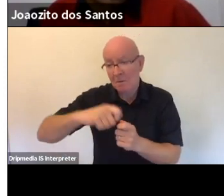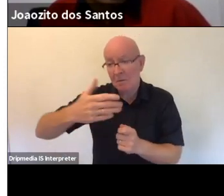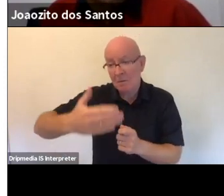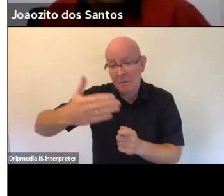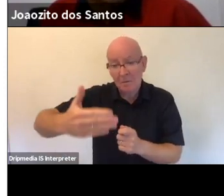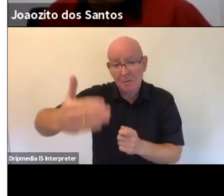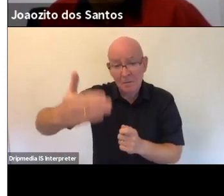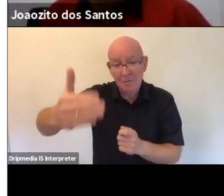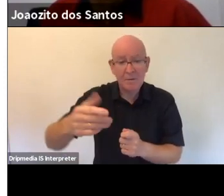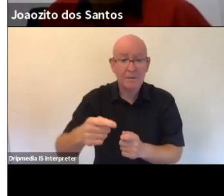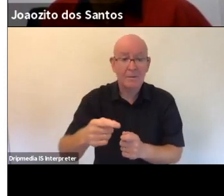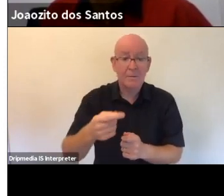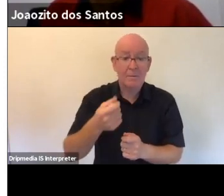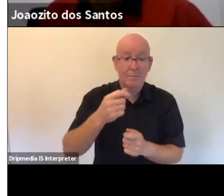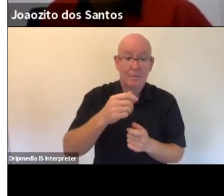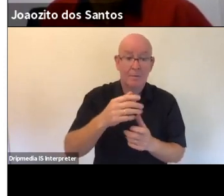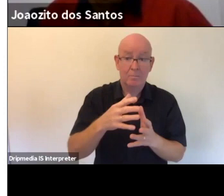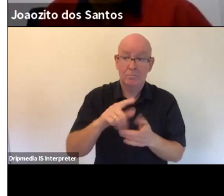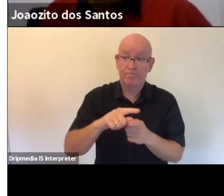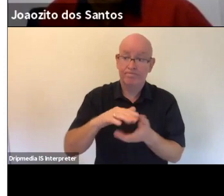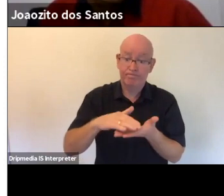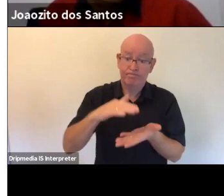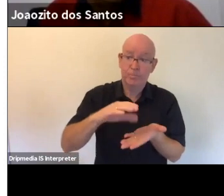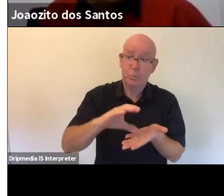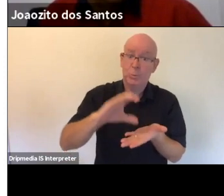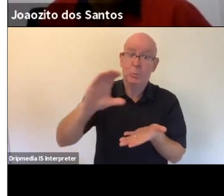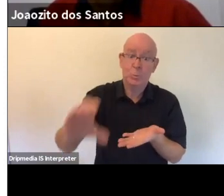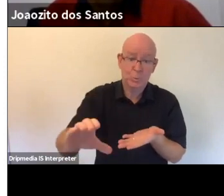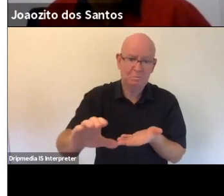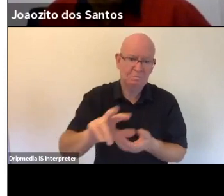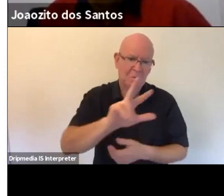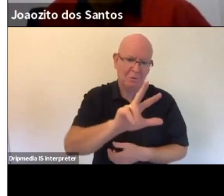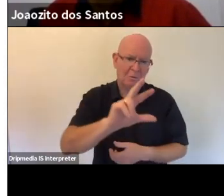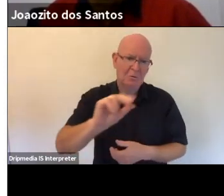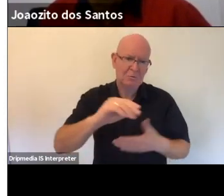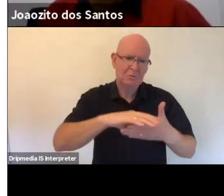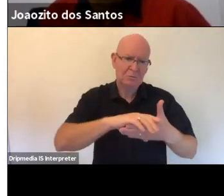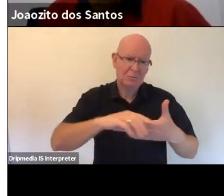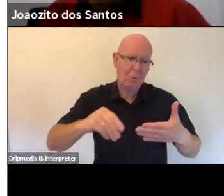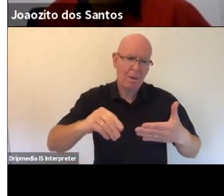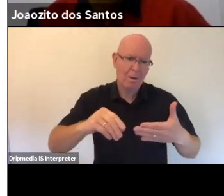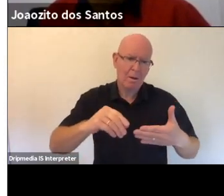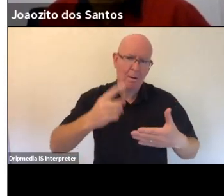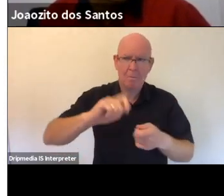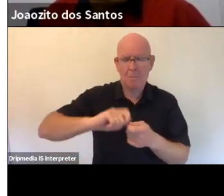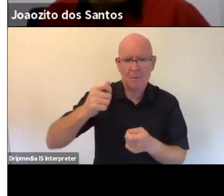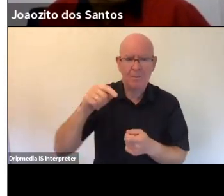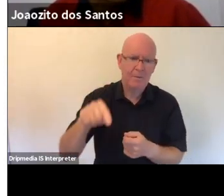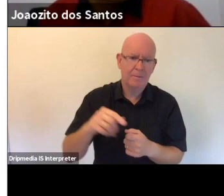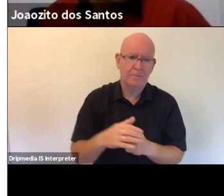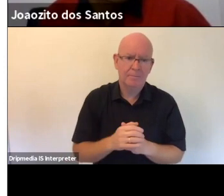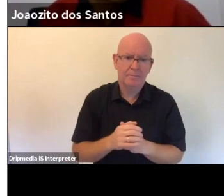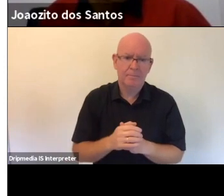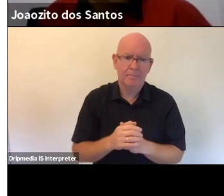So, it’s about one hundred and eighty dollars per 6 month.